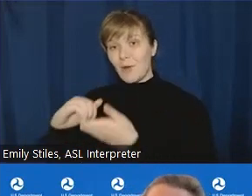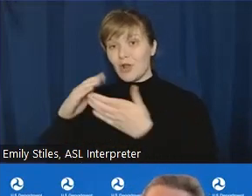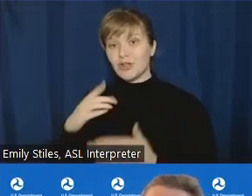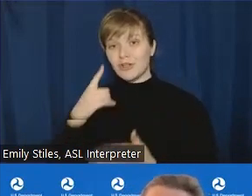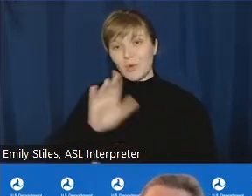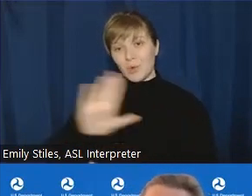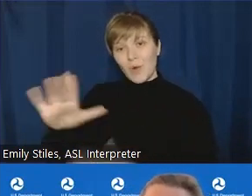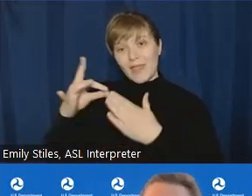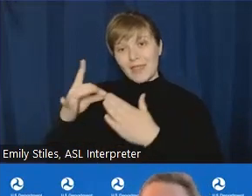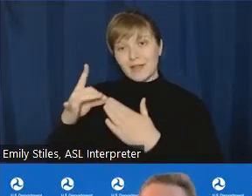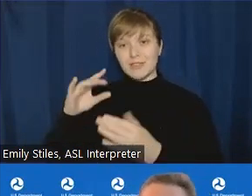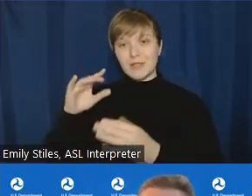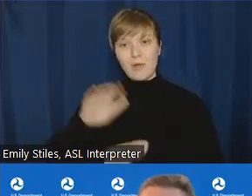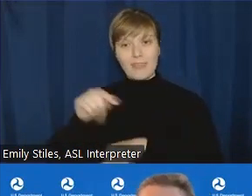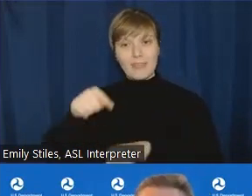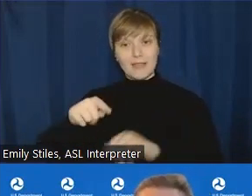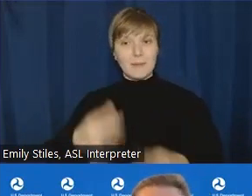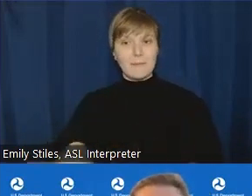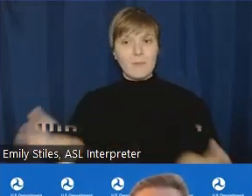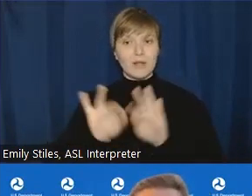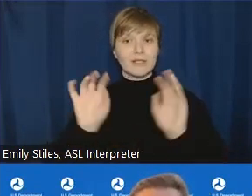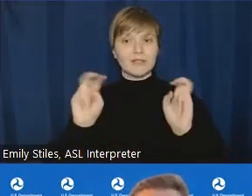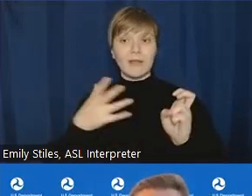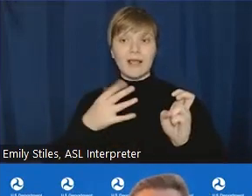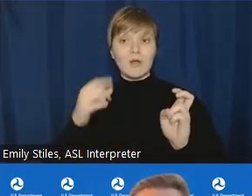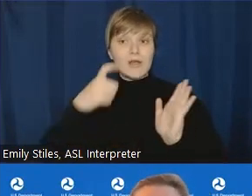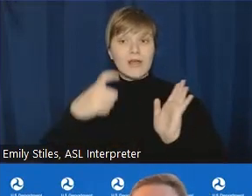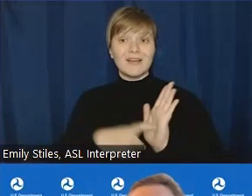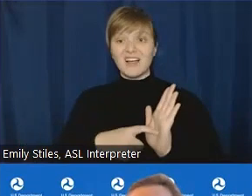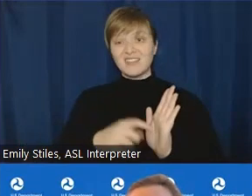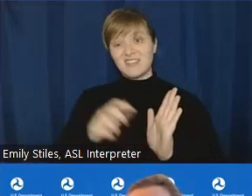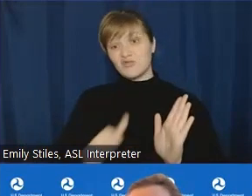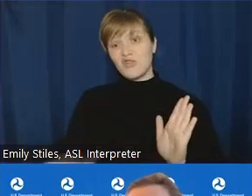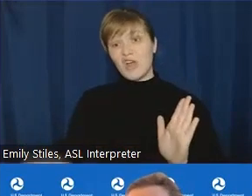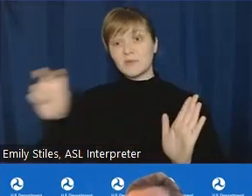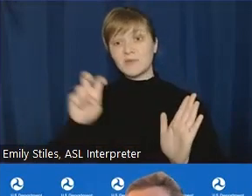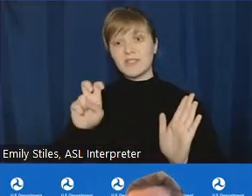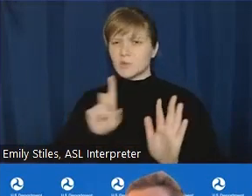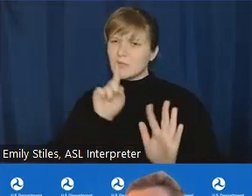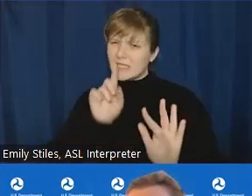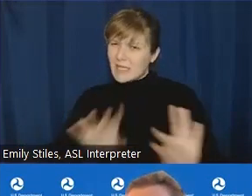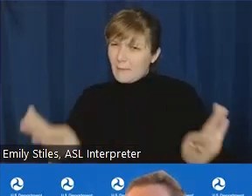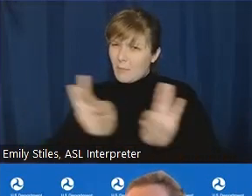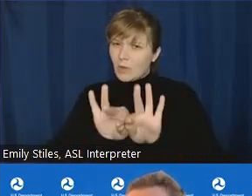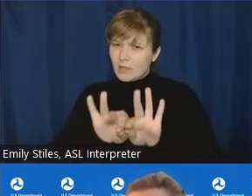important topic and for recognizing the value of transportation and cross sector collaboration’s.